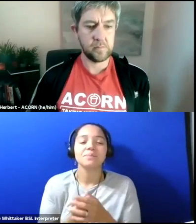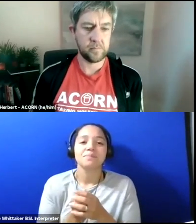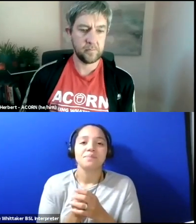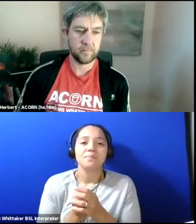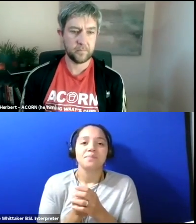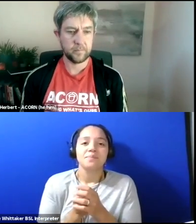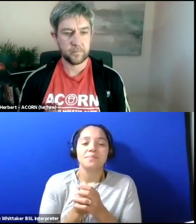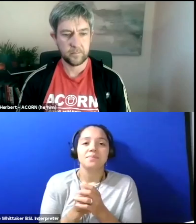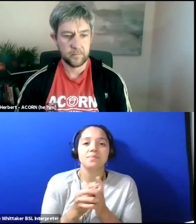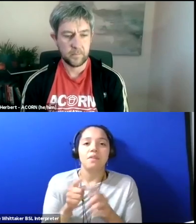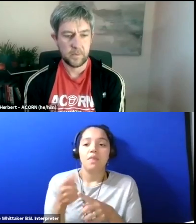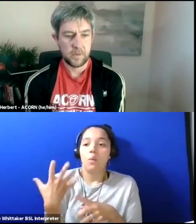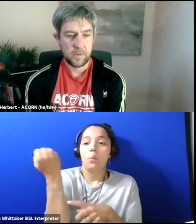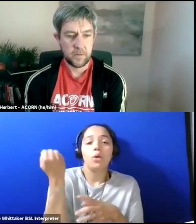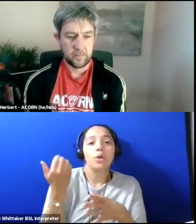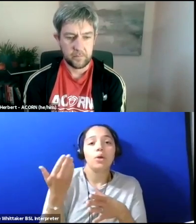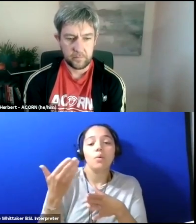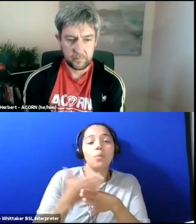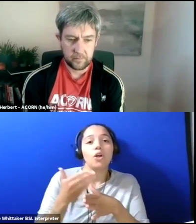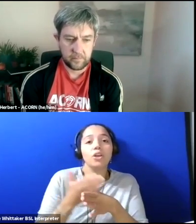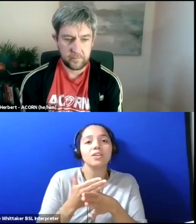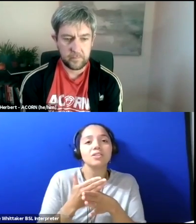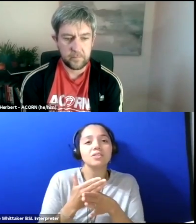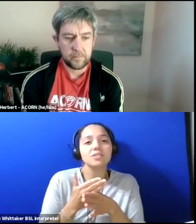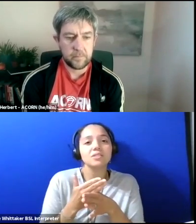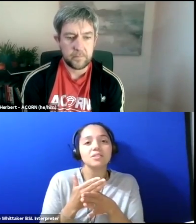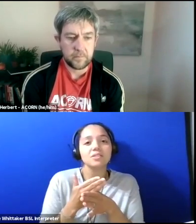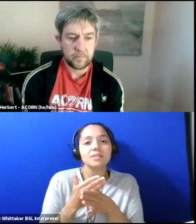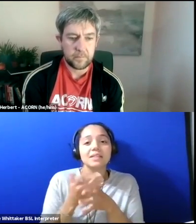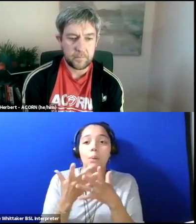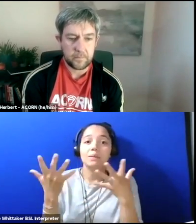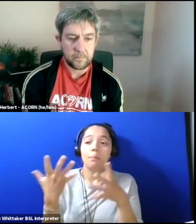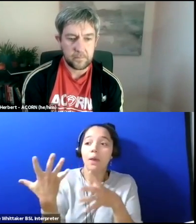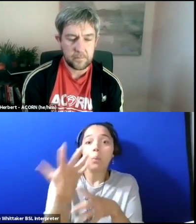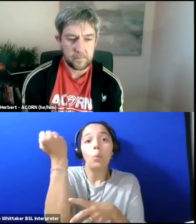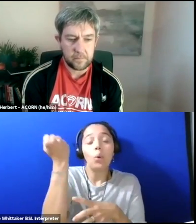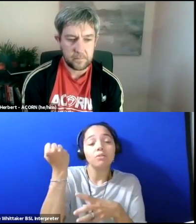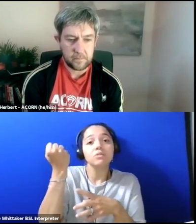worker status which was a big, big win.